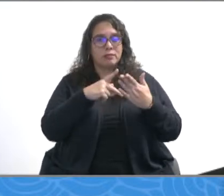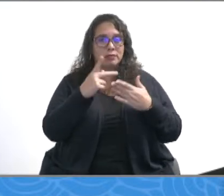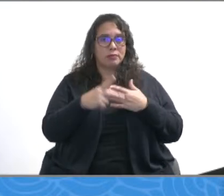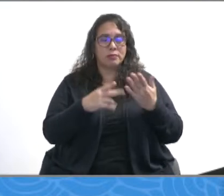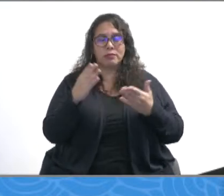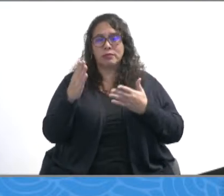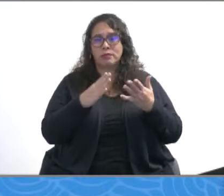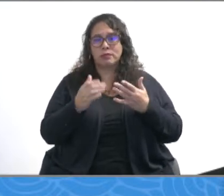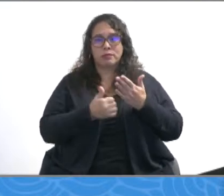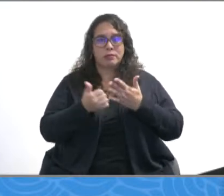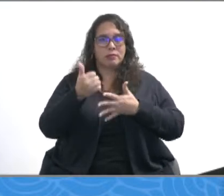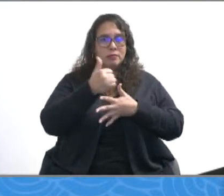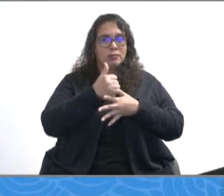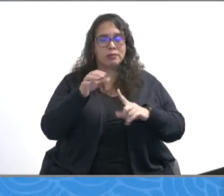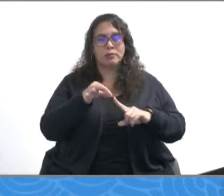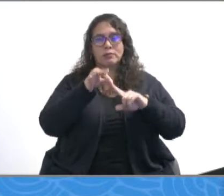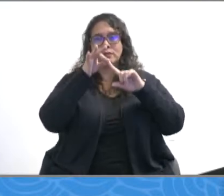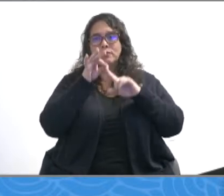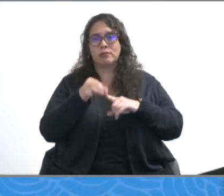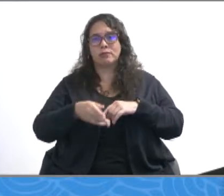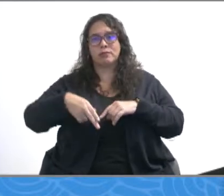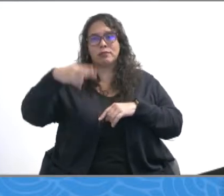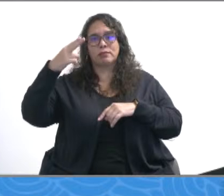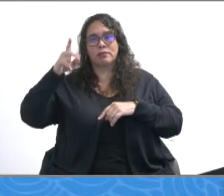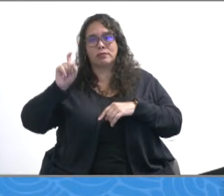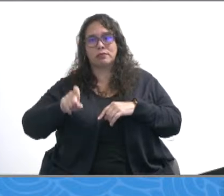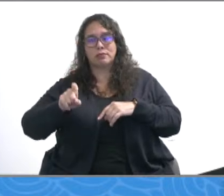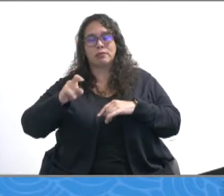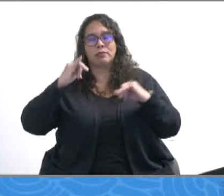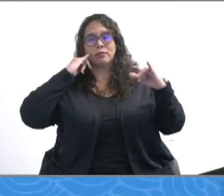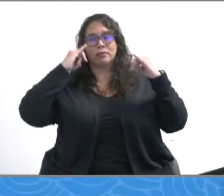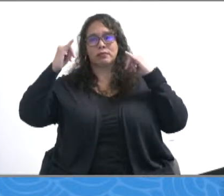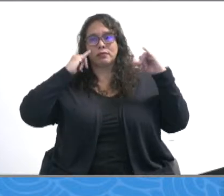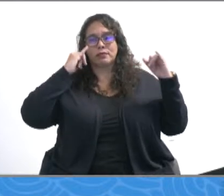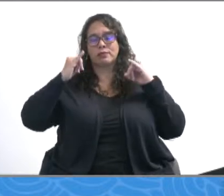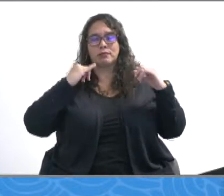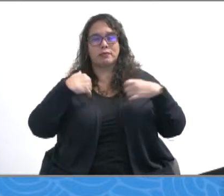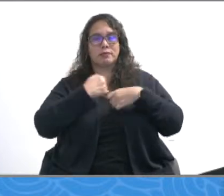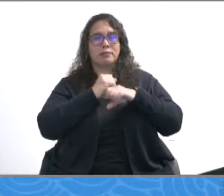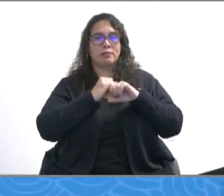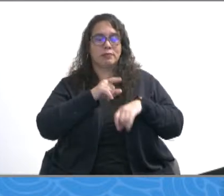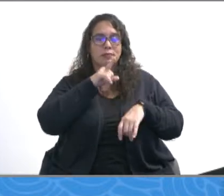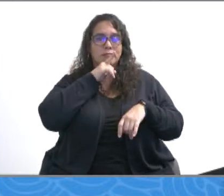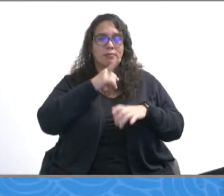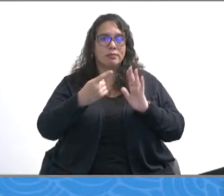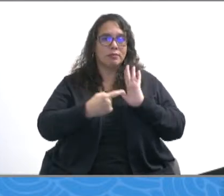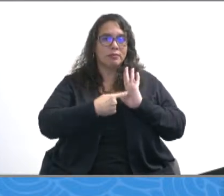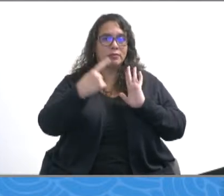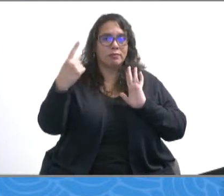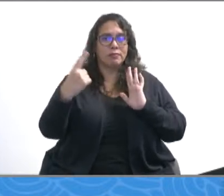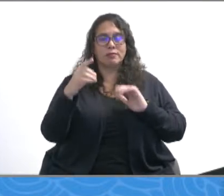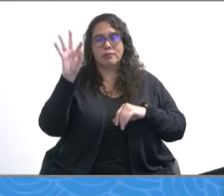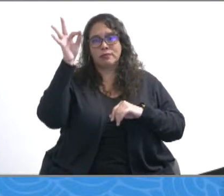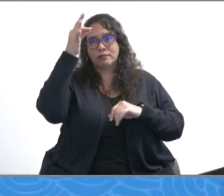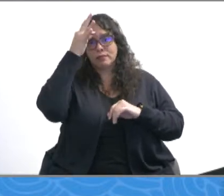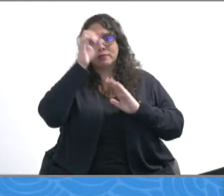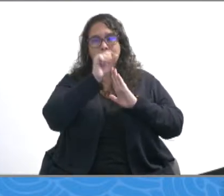especially for high needs schools and students. These ideas can be made a reality using one time, federal state, and or local resources.